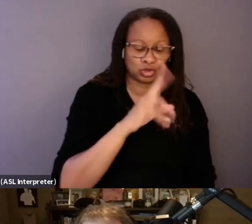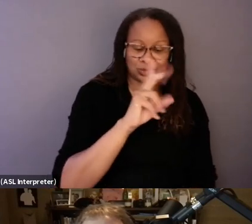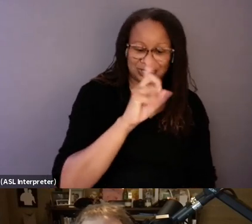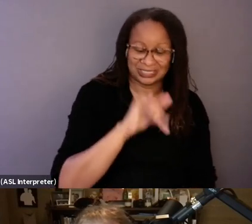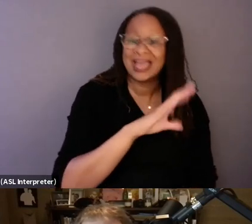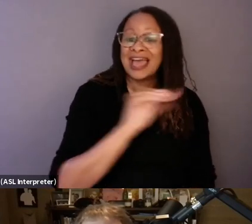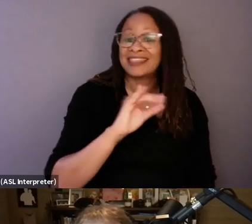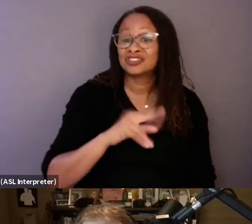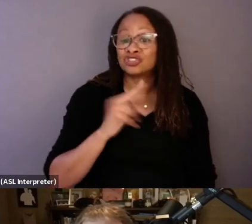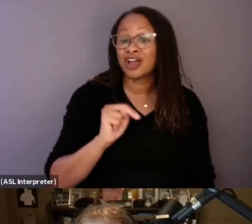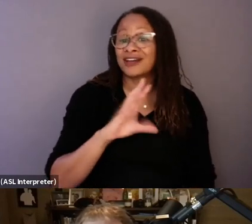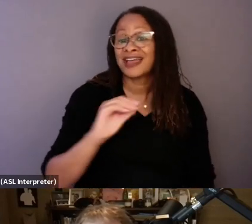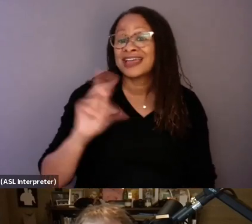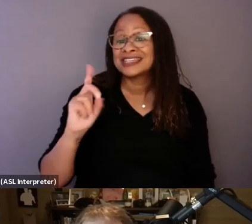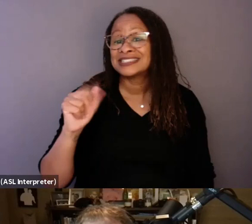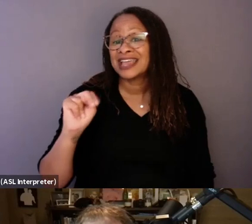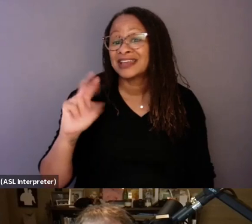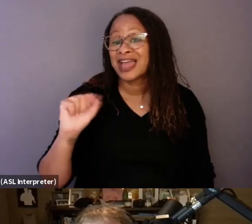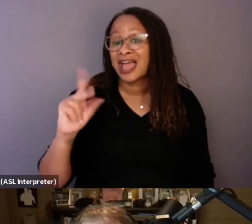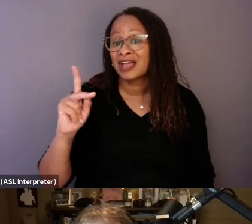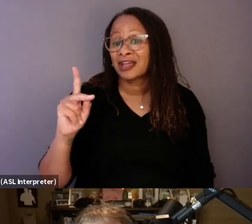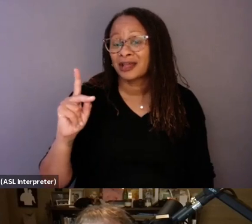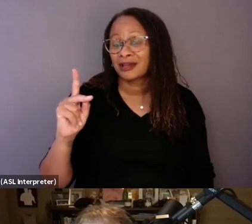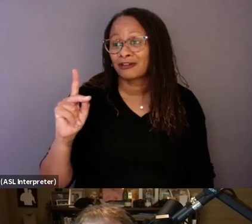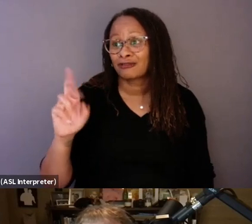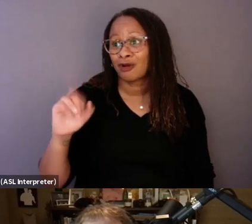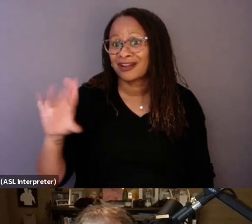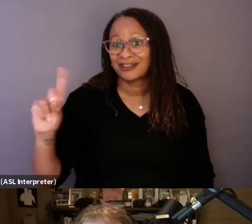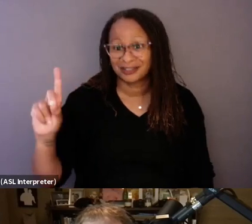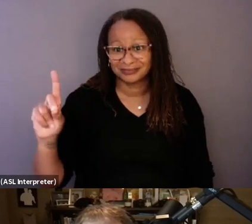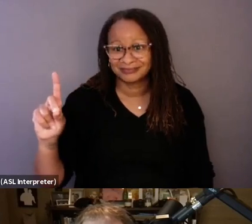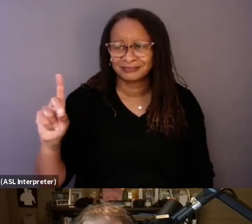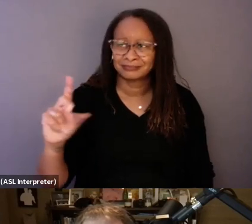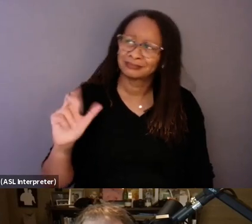and how it became the sort of sense of, I mean, it was a real brotherhood and more,